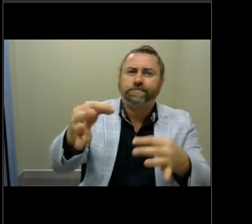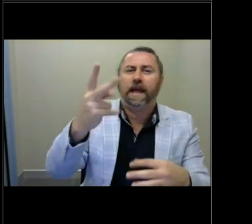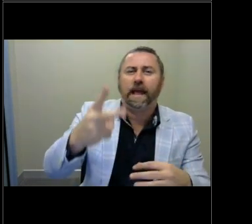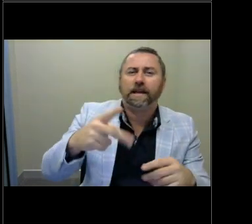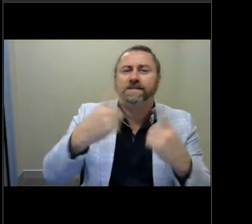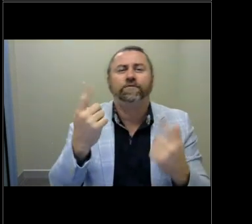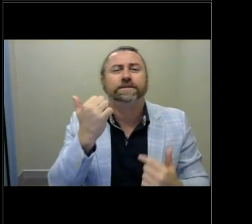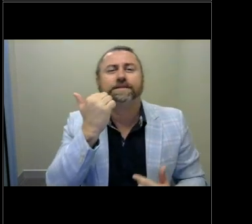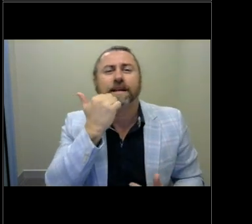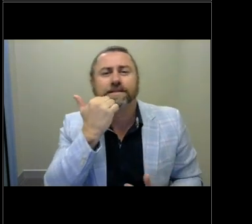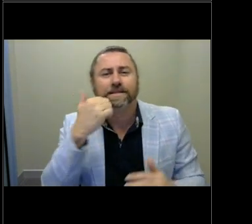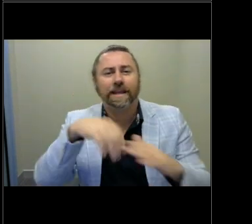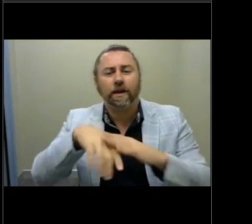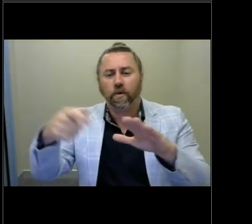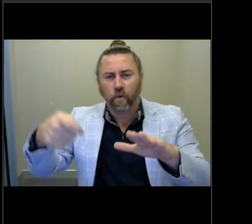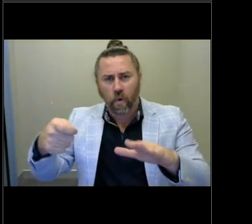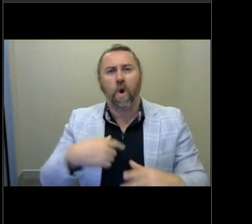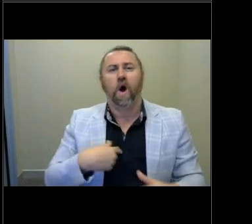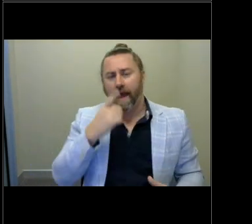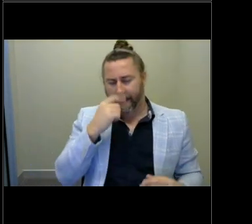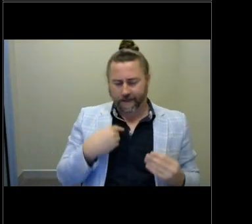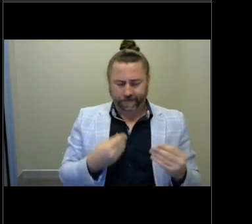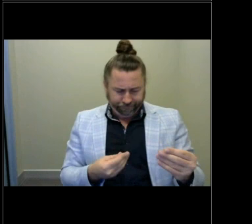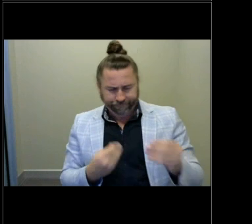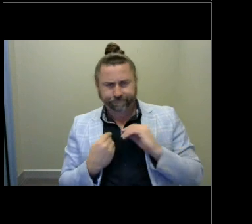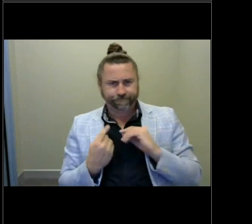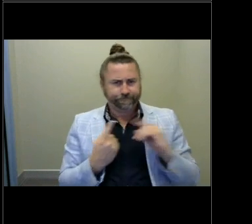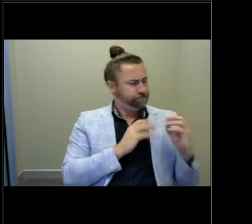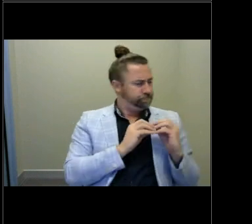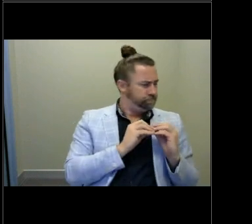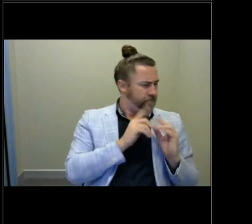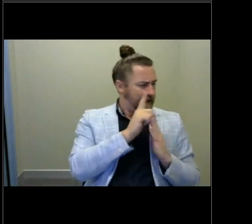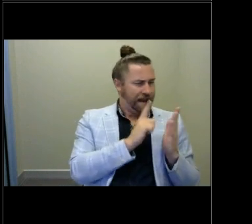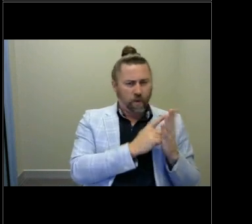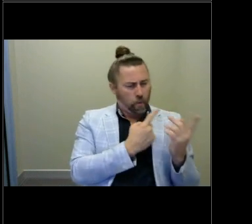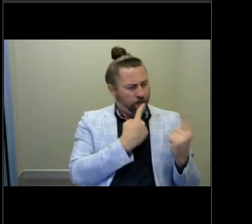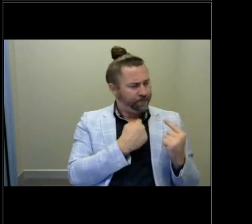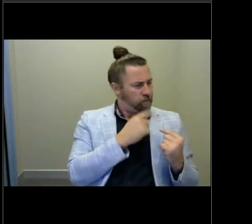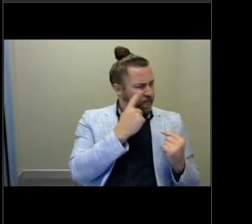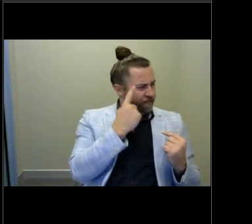And that will give them time to go away and get advice if they need further advice.